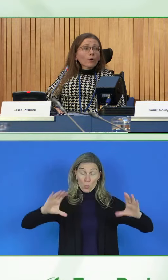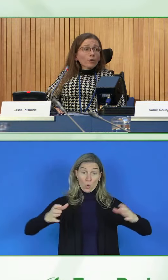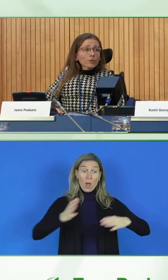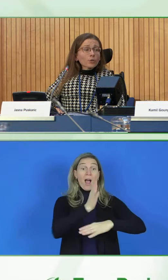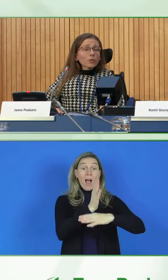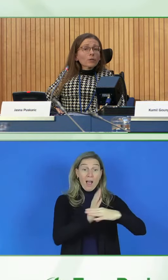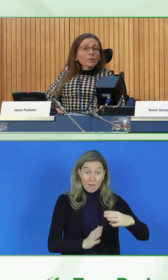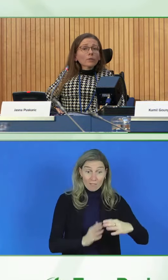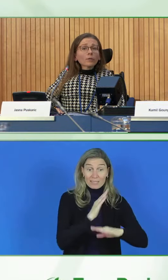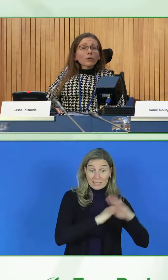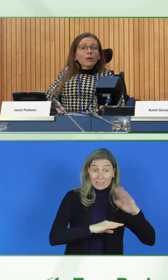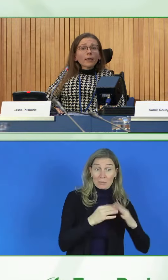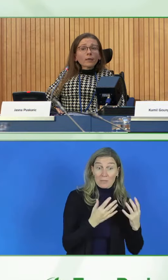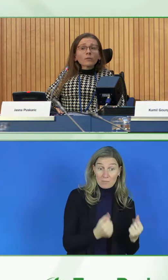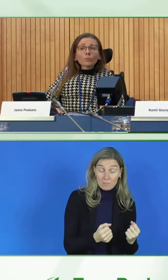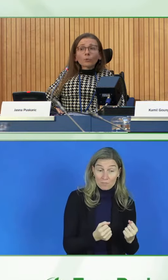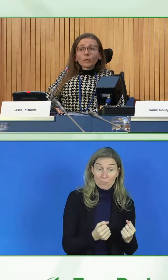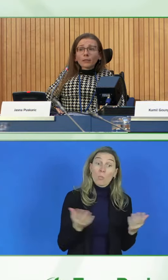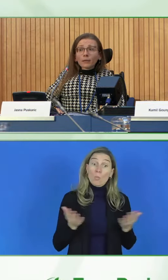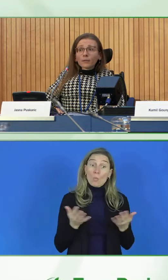Austria, and Burgenland.